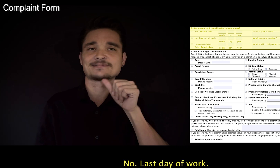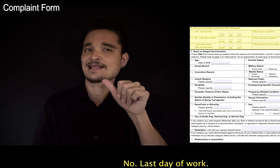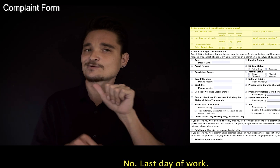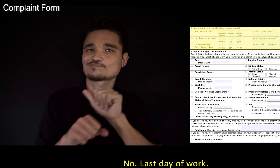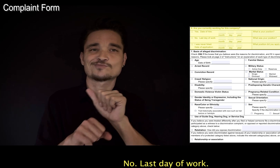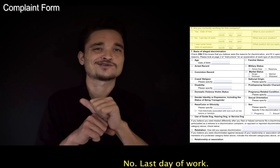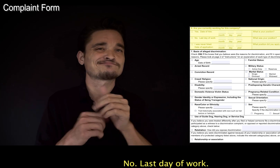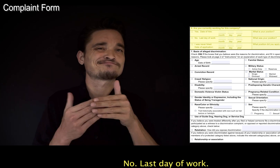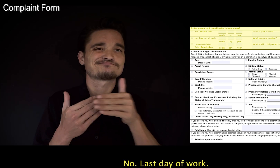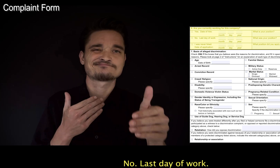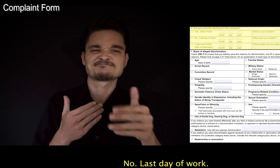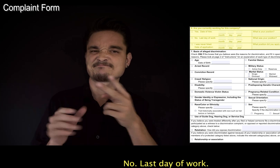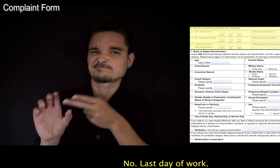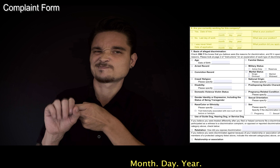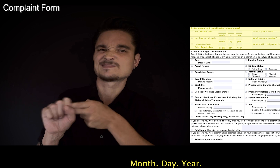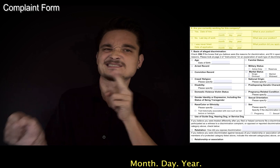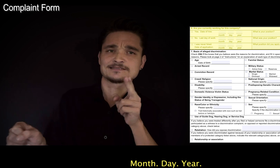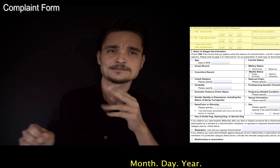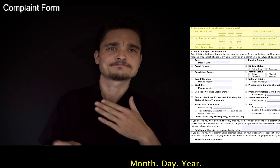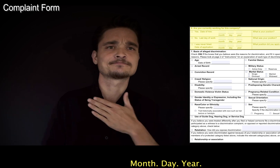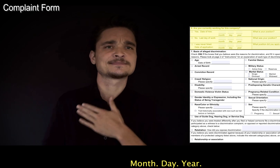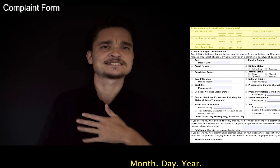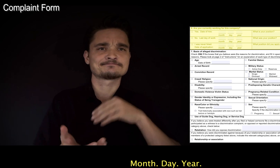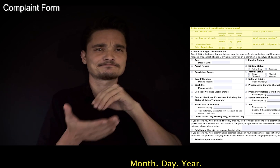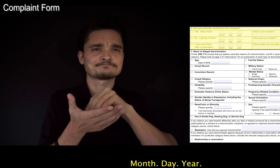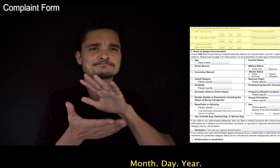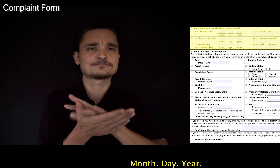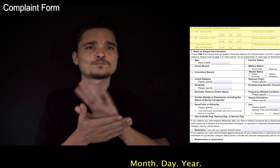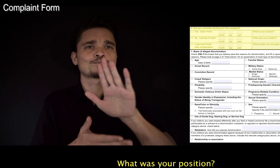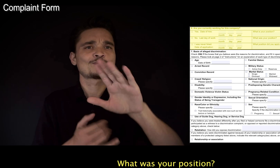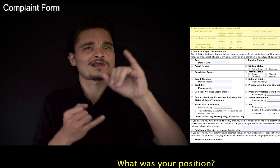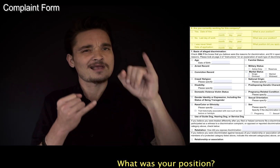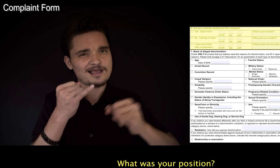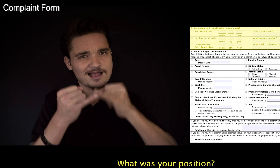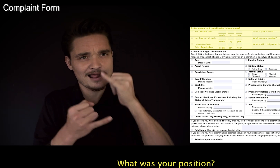No. Last day of work. Month. Day. Year. What was your position?